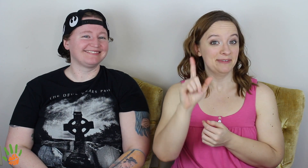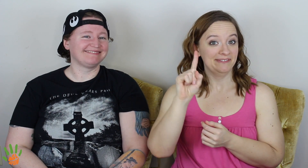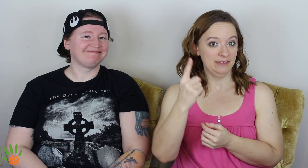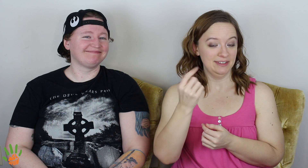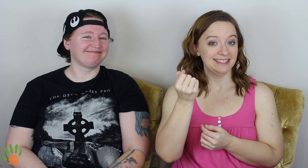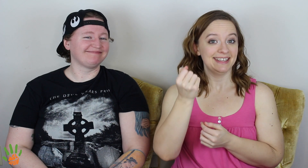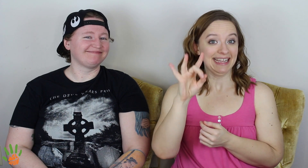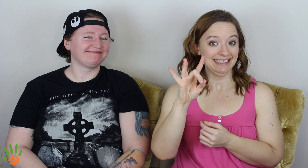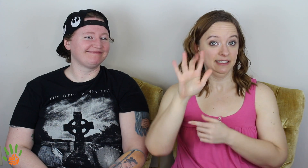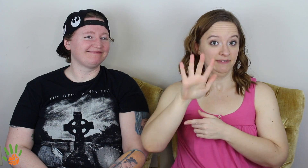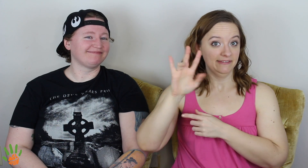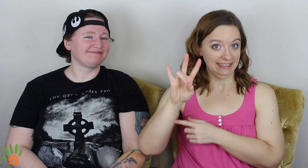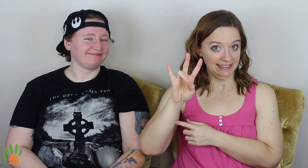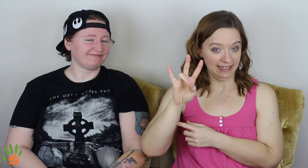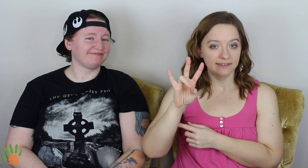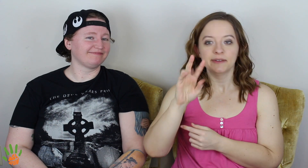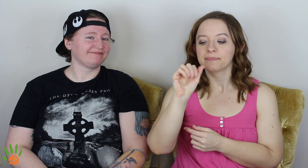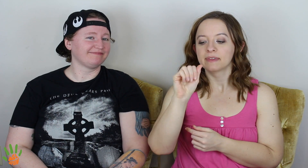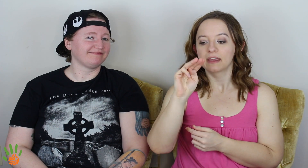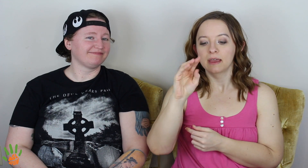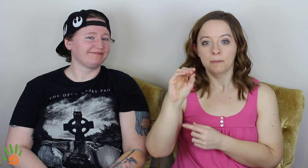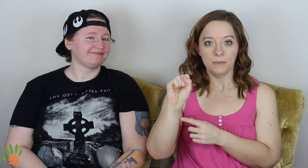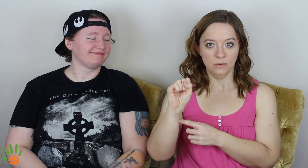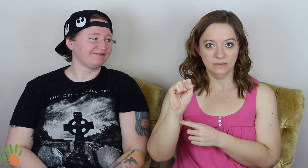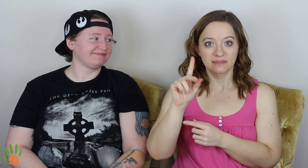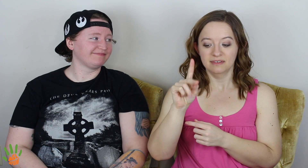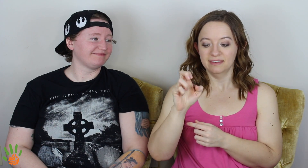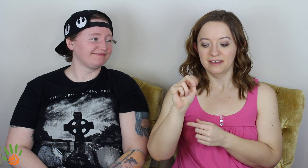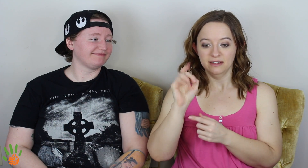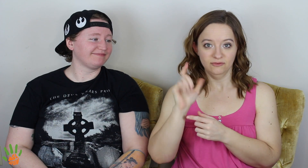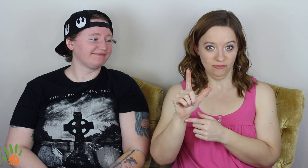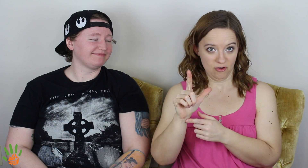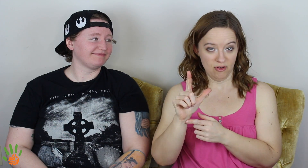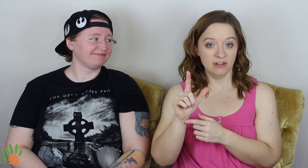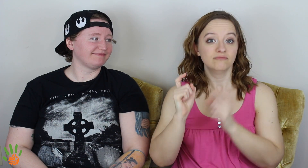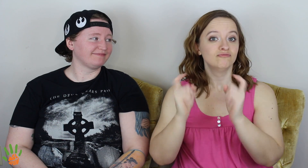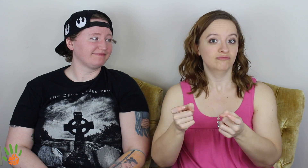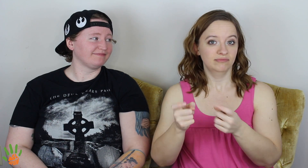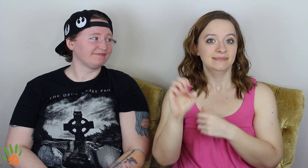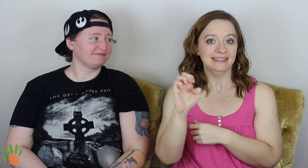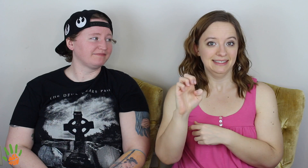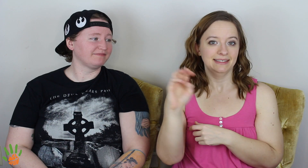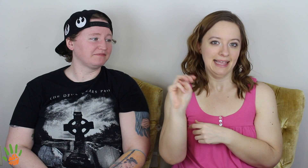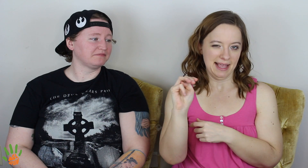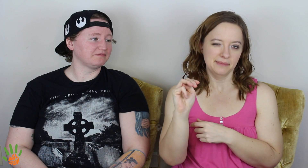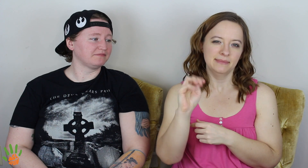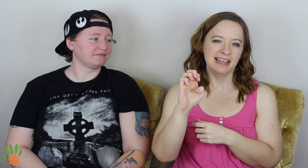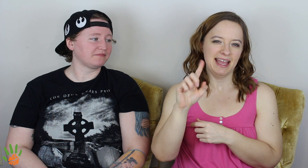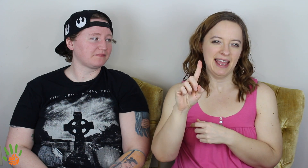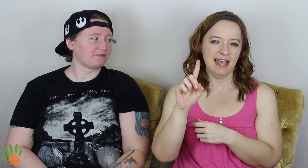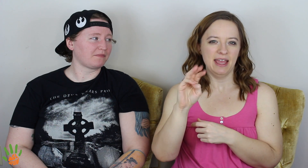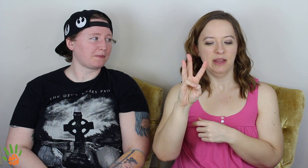But, on April 1st, 1857 Amos Kendall, appointed E.M,